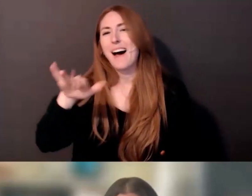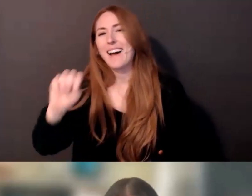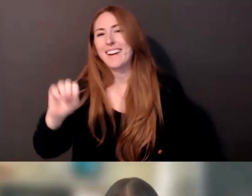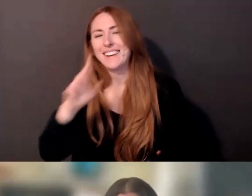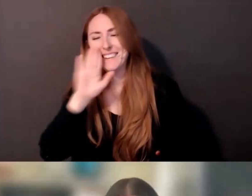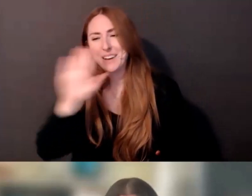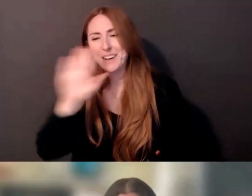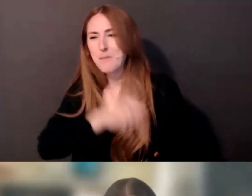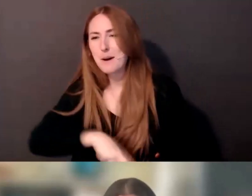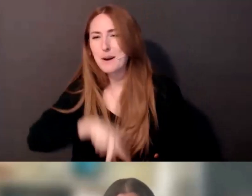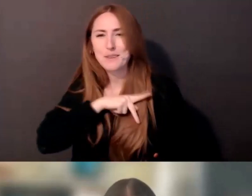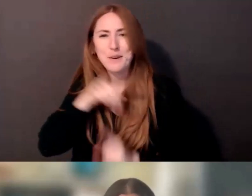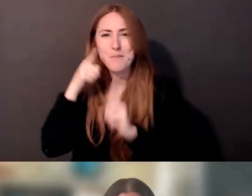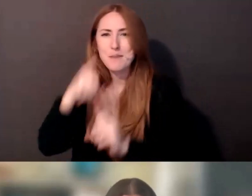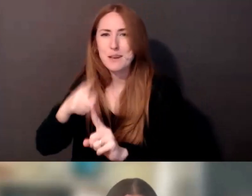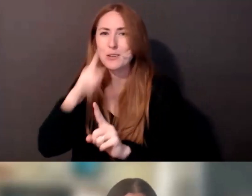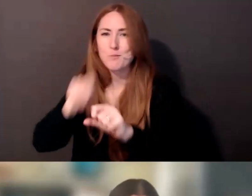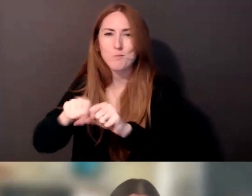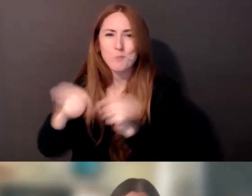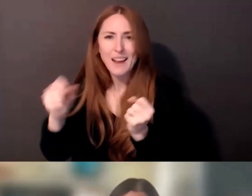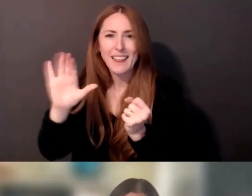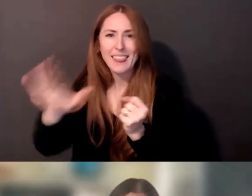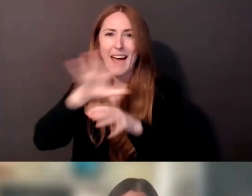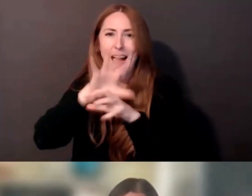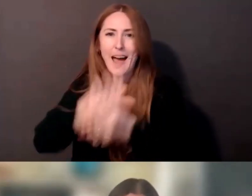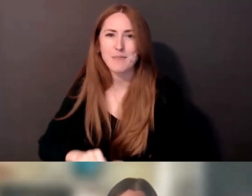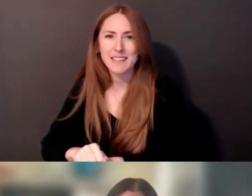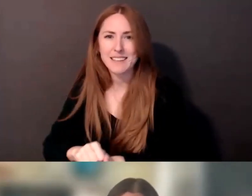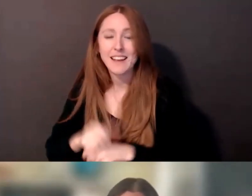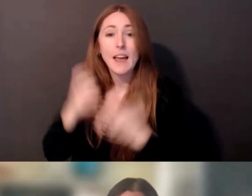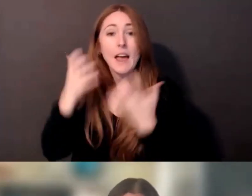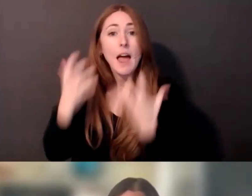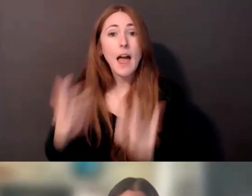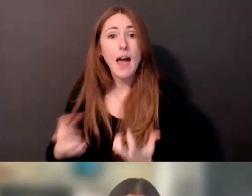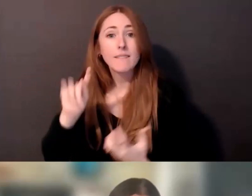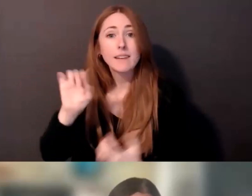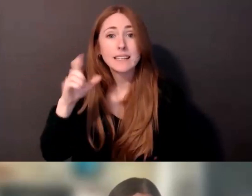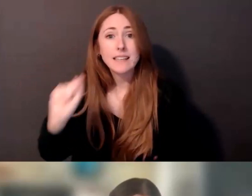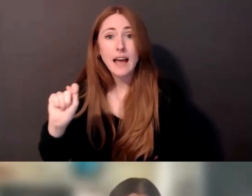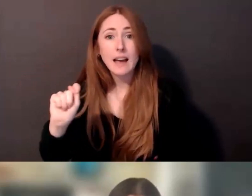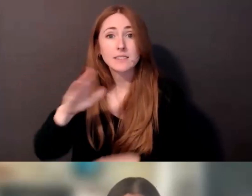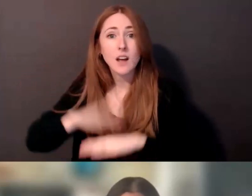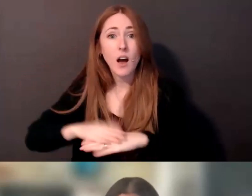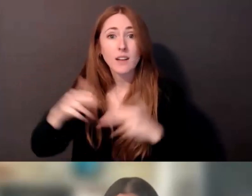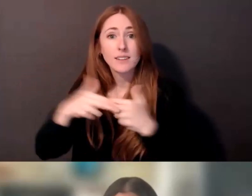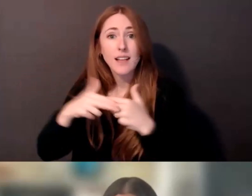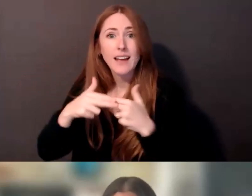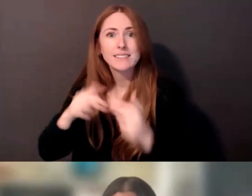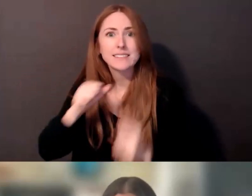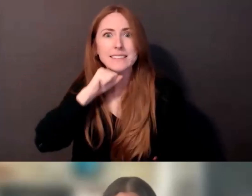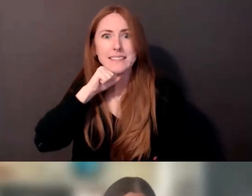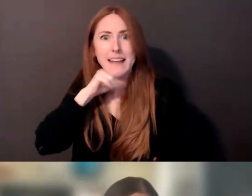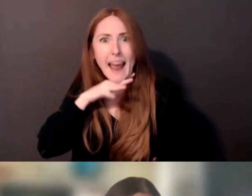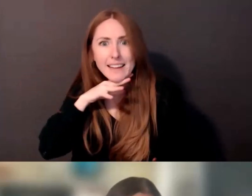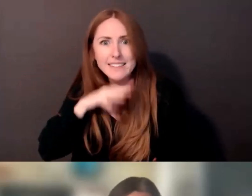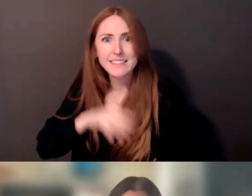"Heavy text on slides is nasty." Whoa, Bonnie. OK. She's not mincing words here. OK, well this is great.